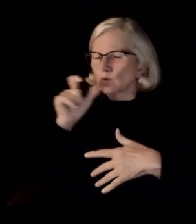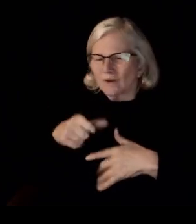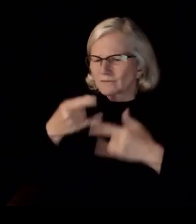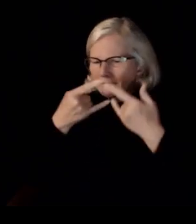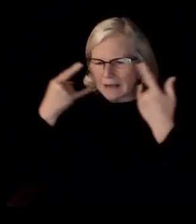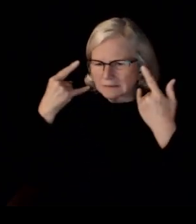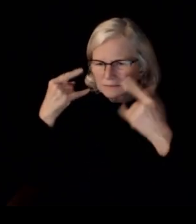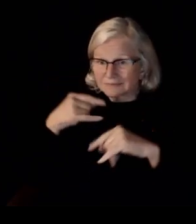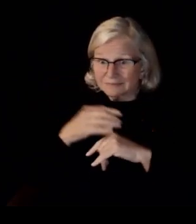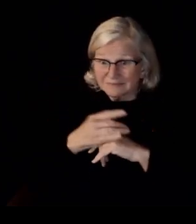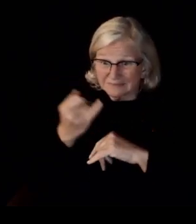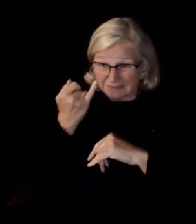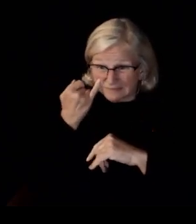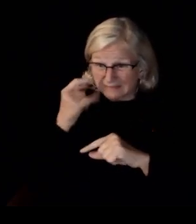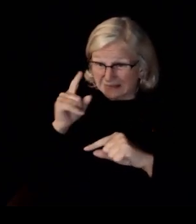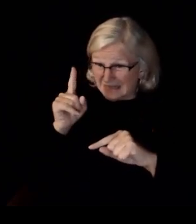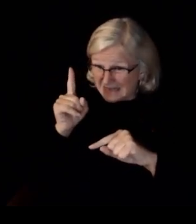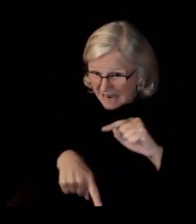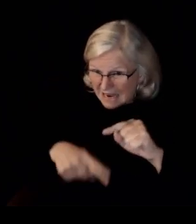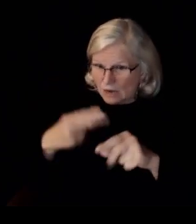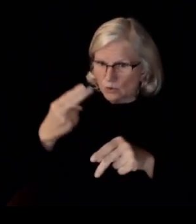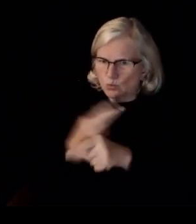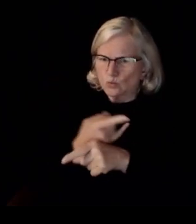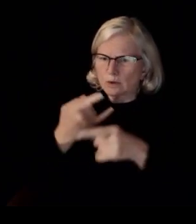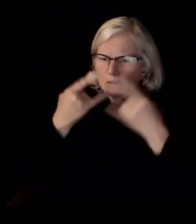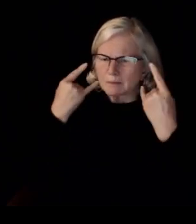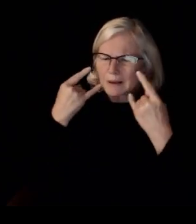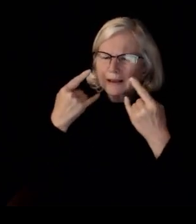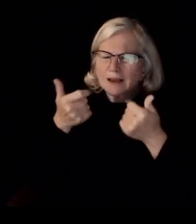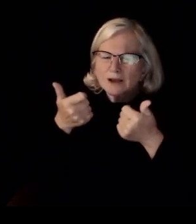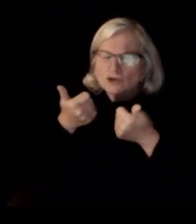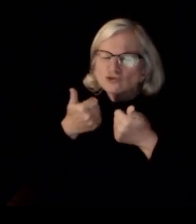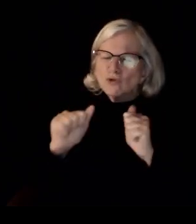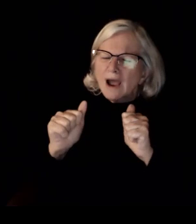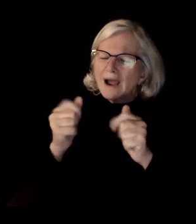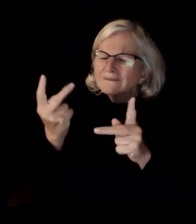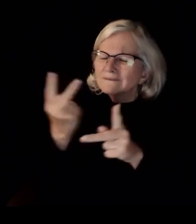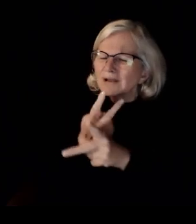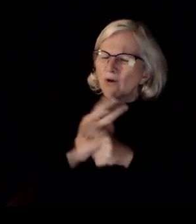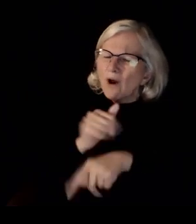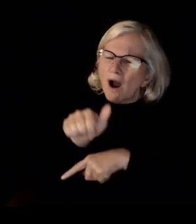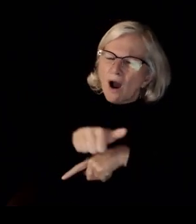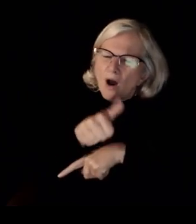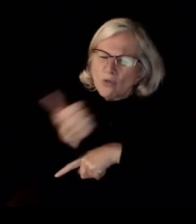coverings including clear face shields and certainly staying at home and away from crowds